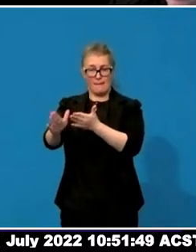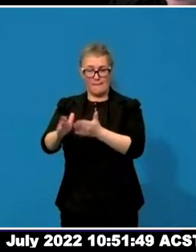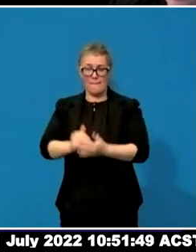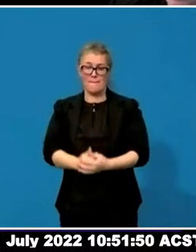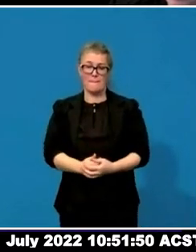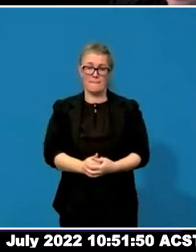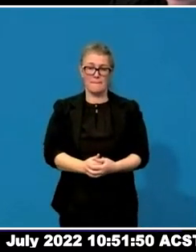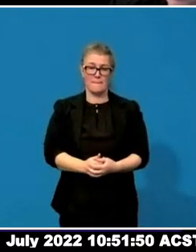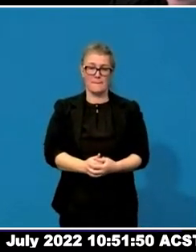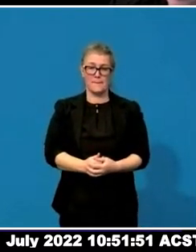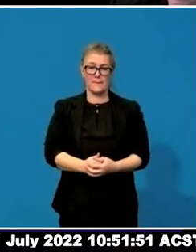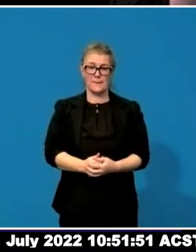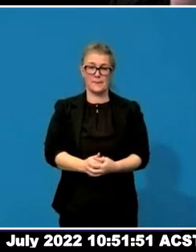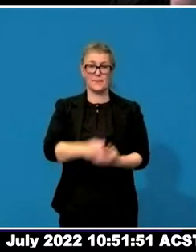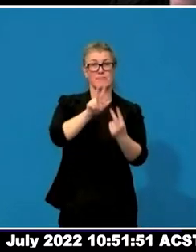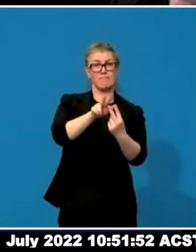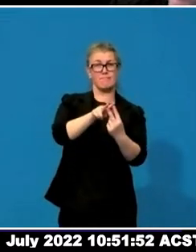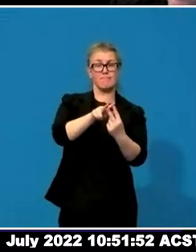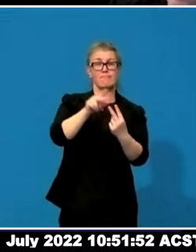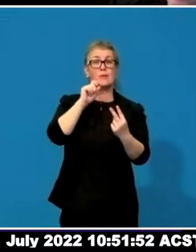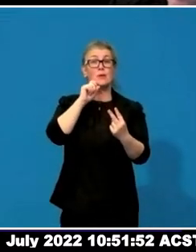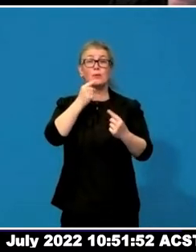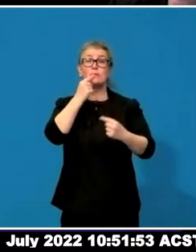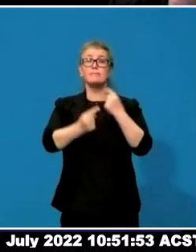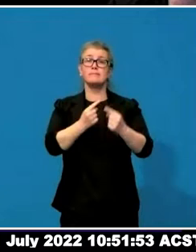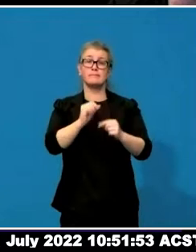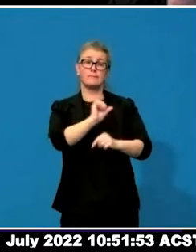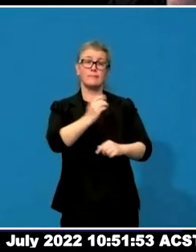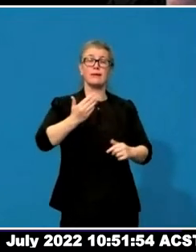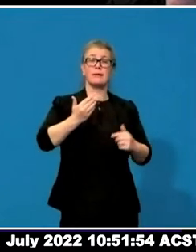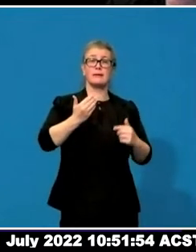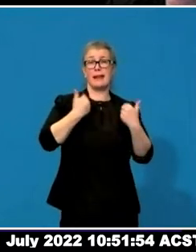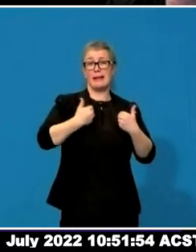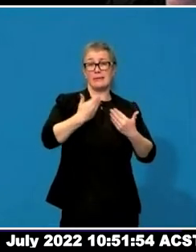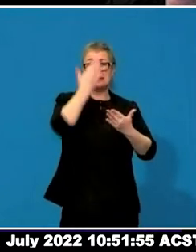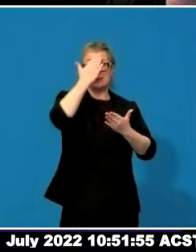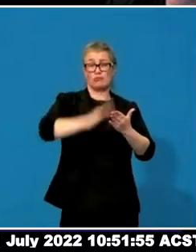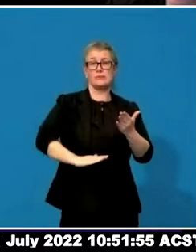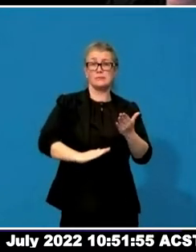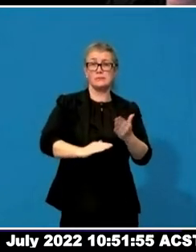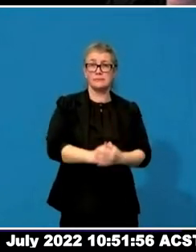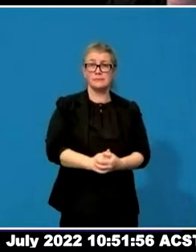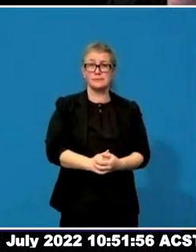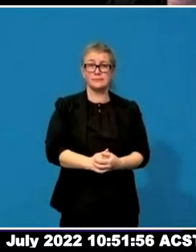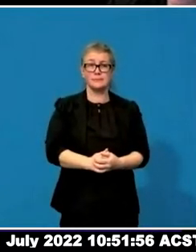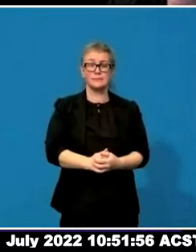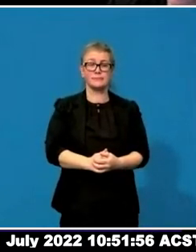And you will hear from her lived experience, she being a Warumungu woman and mother to